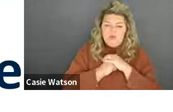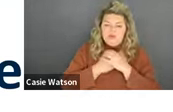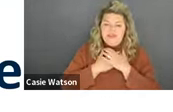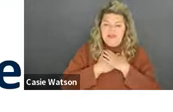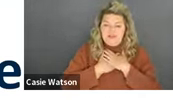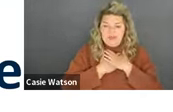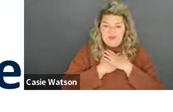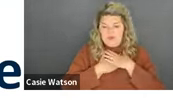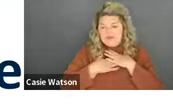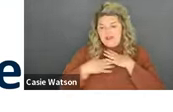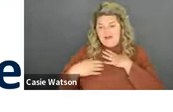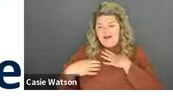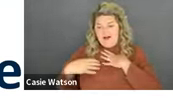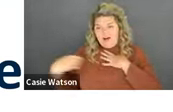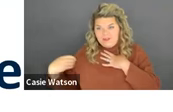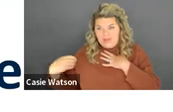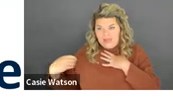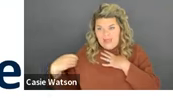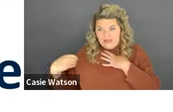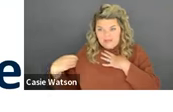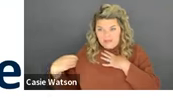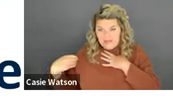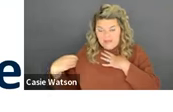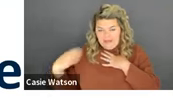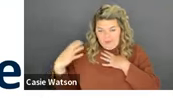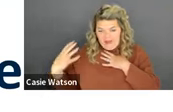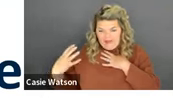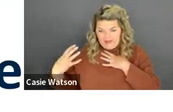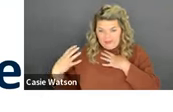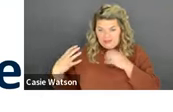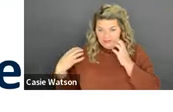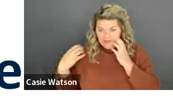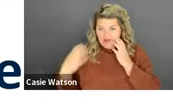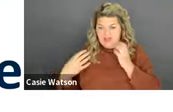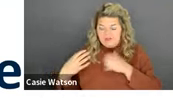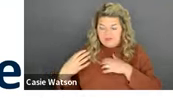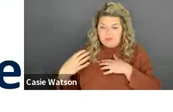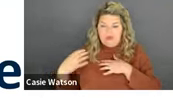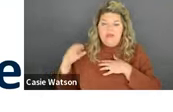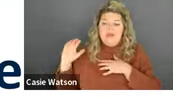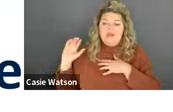Usually the interpreter who's off screen, not interpreting, and waiting to switch and providing other support,